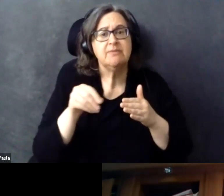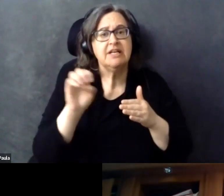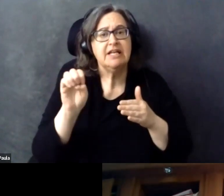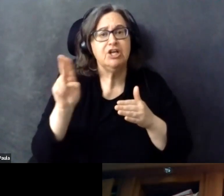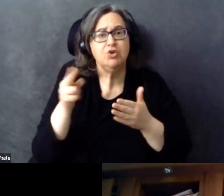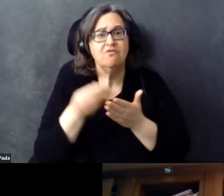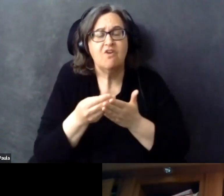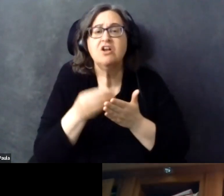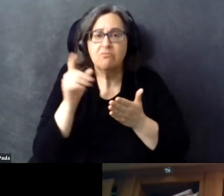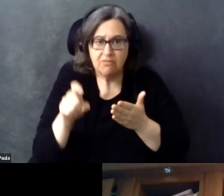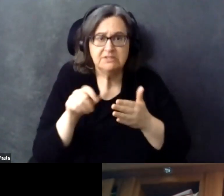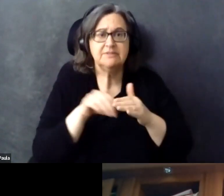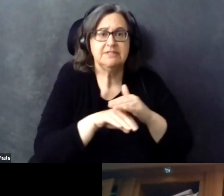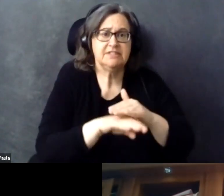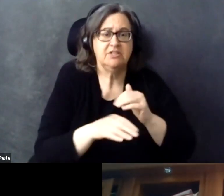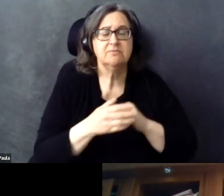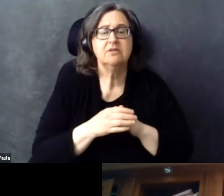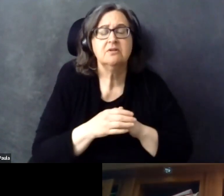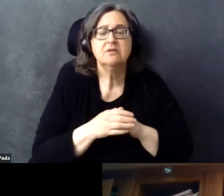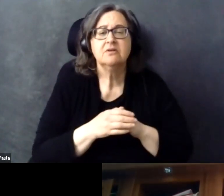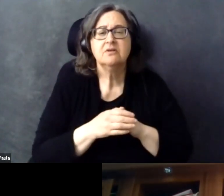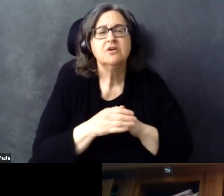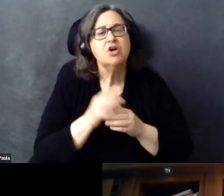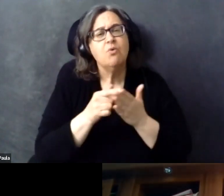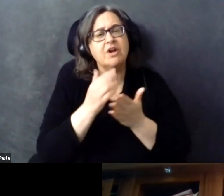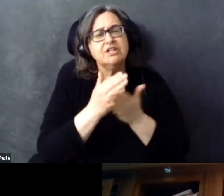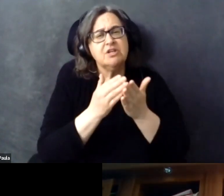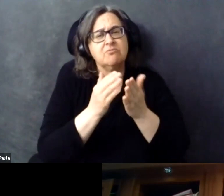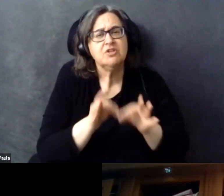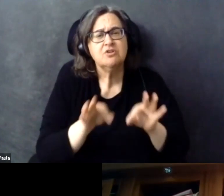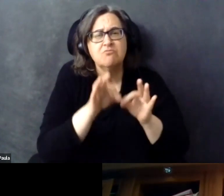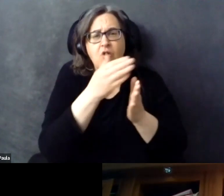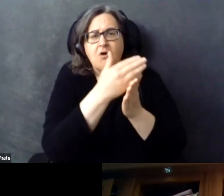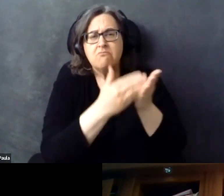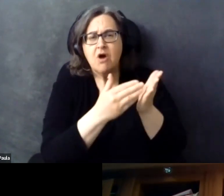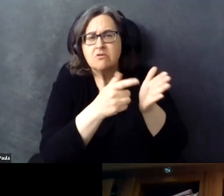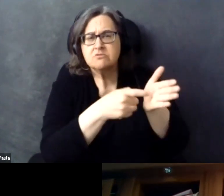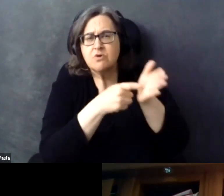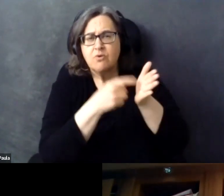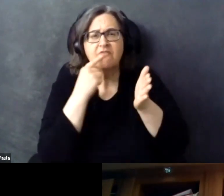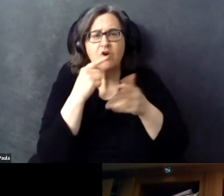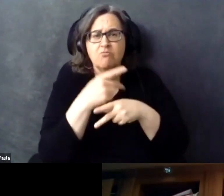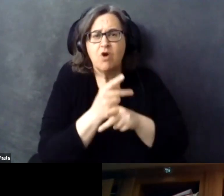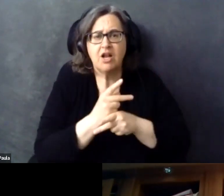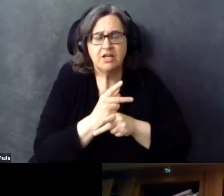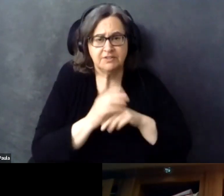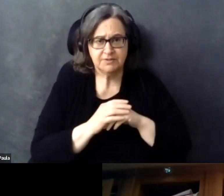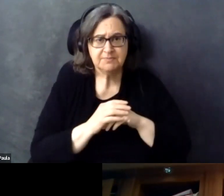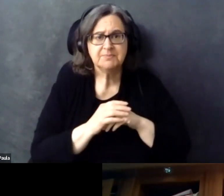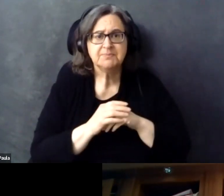to buy accessible or to spend EU funding in accessible ways. So what are the